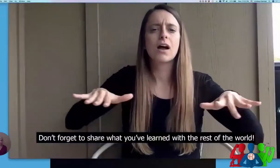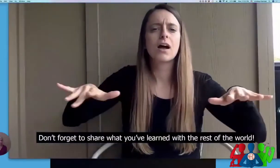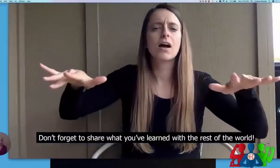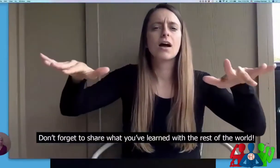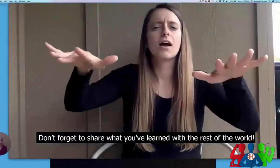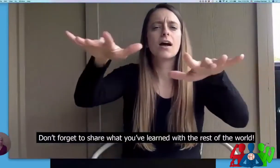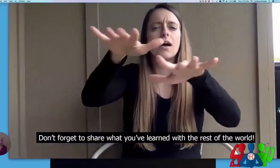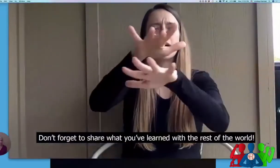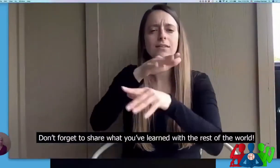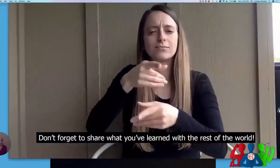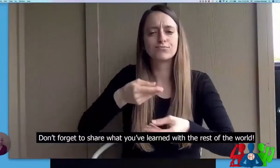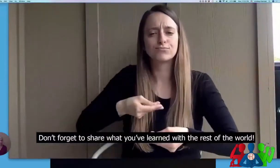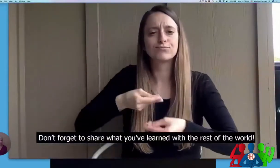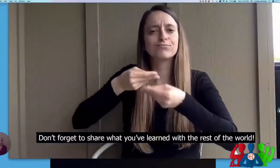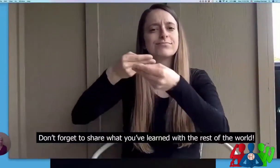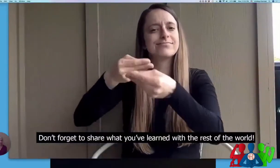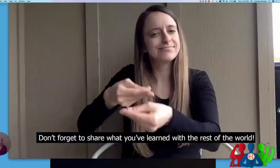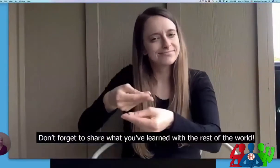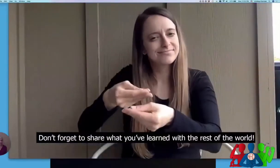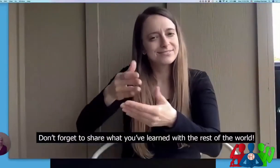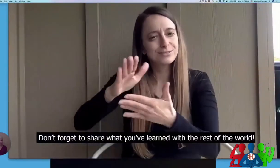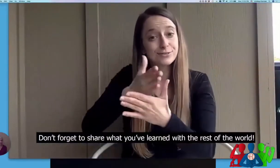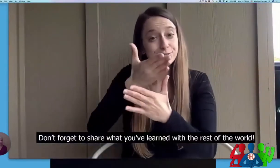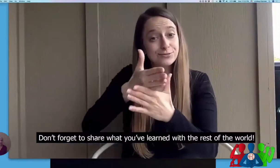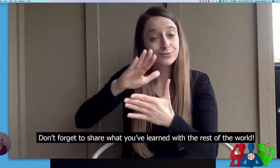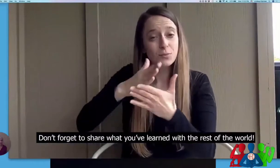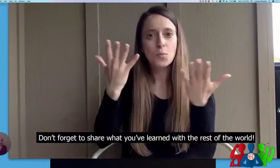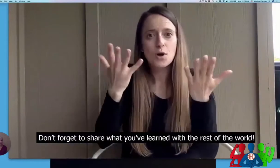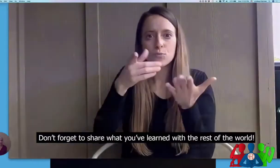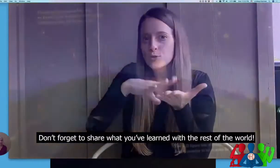Don't forget to share what you've learned with the rest of the world.